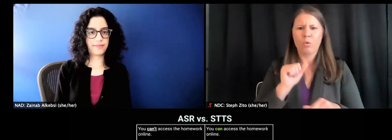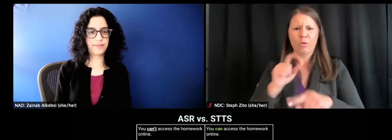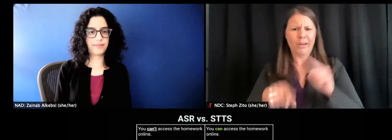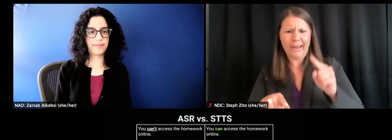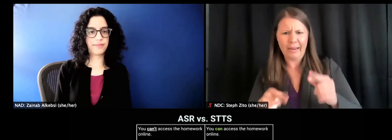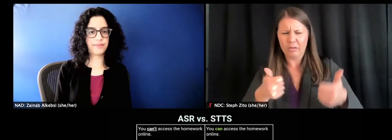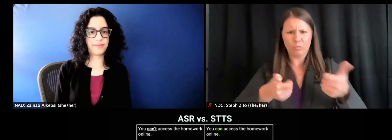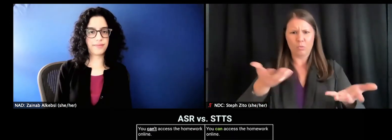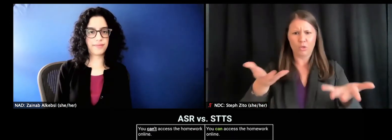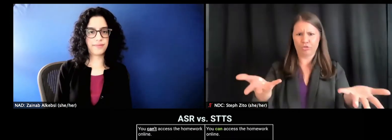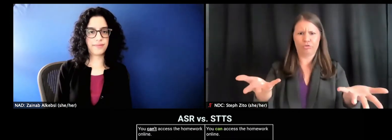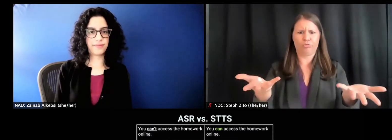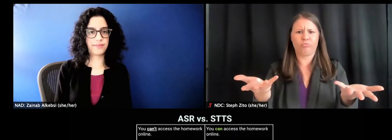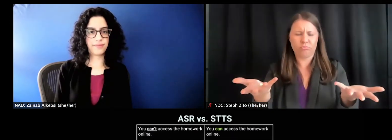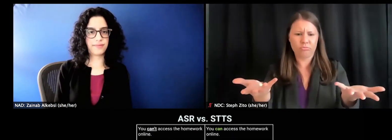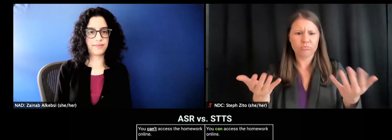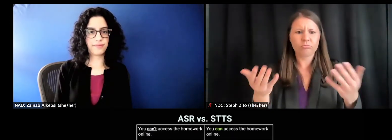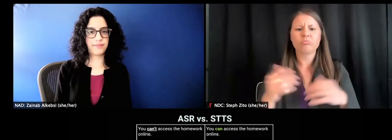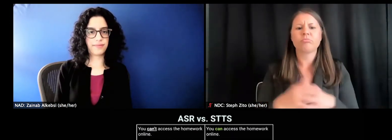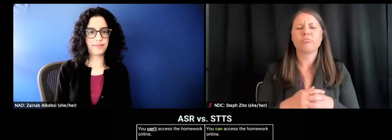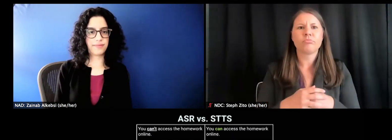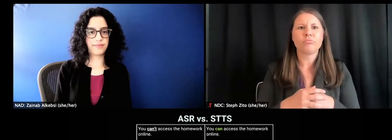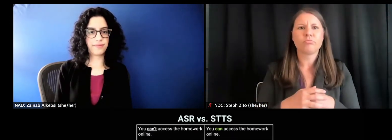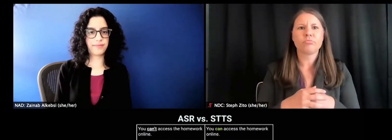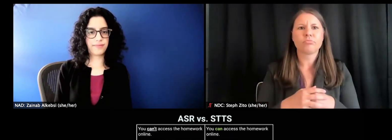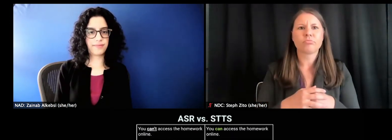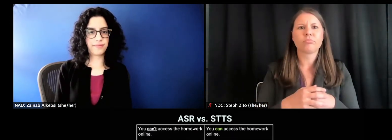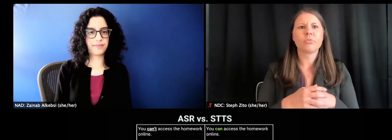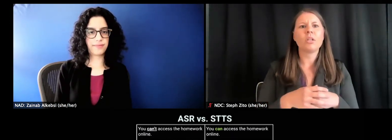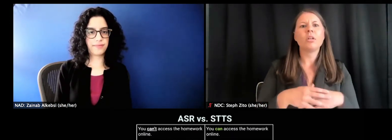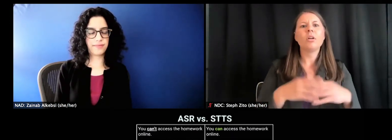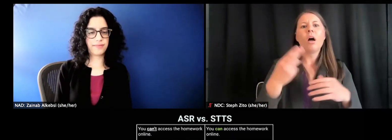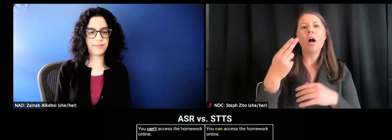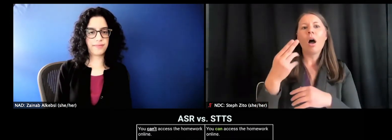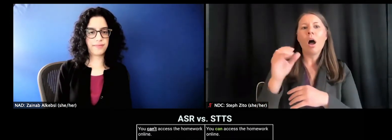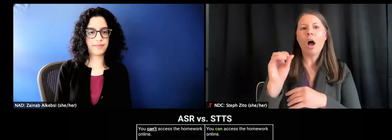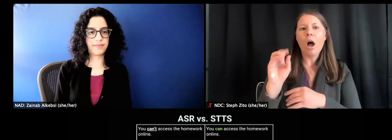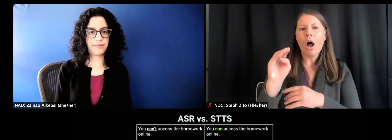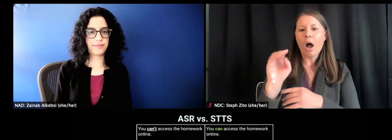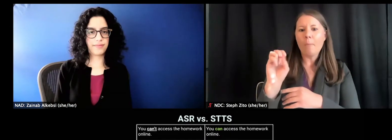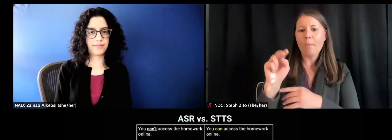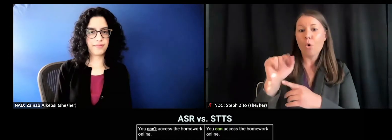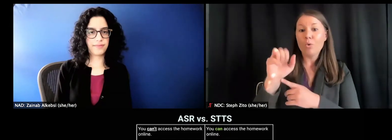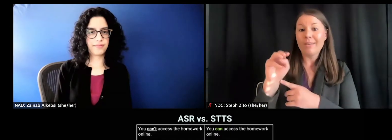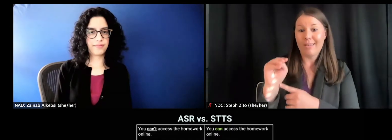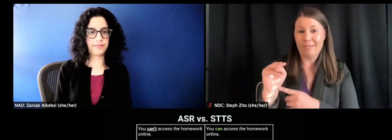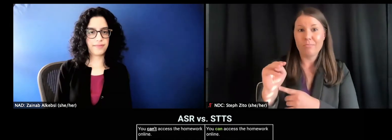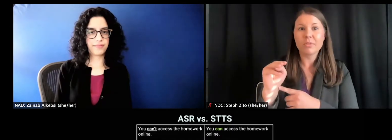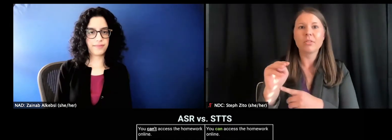that would leave doubt in a student's mind, can it or can't it, how would the student know the difference?